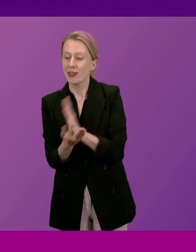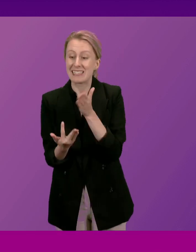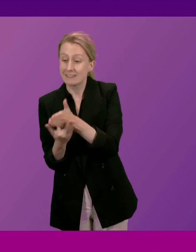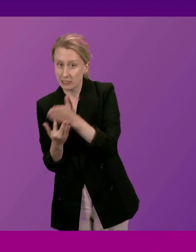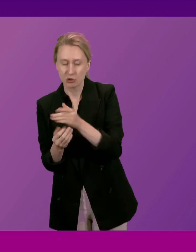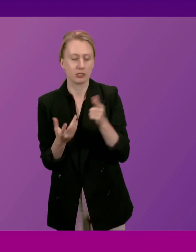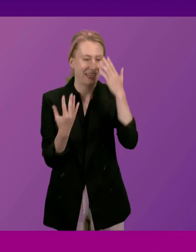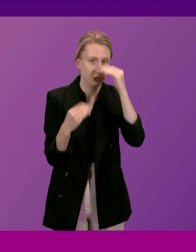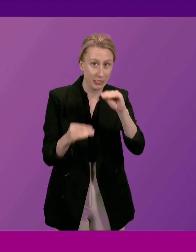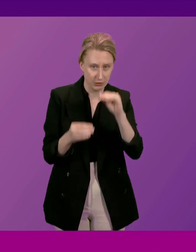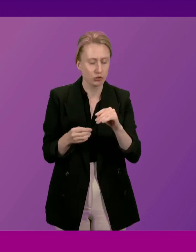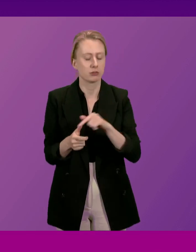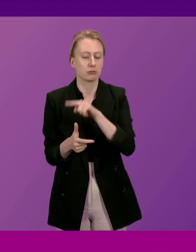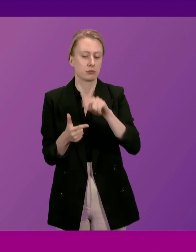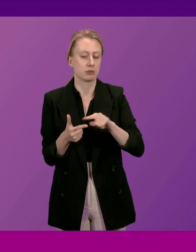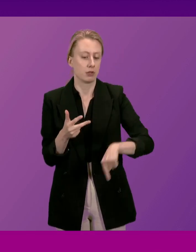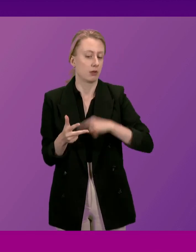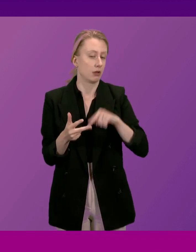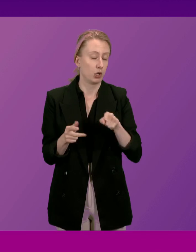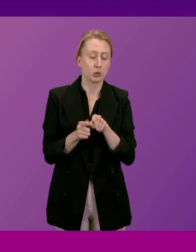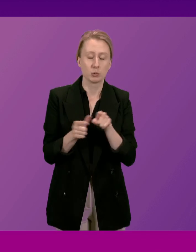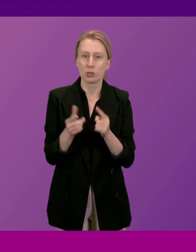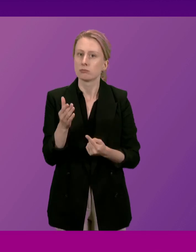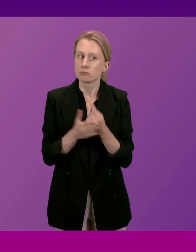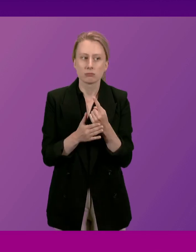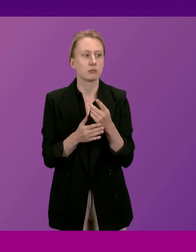education measures, but we will also resort to punishment, if required,